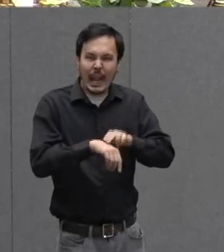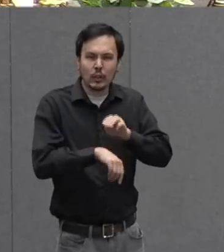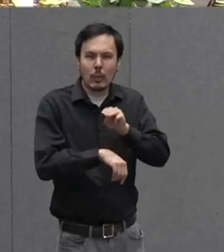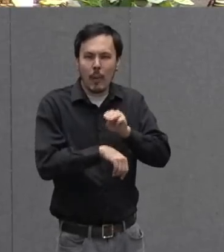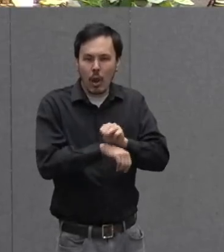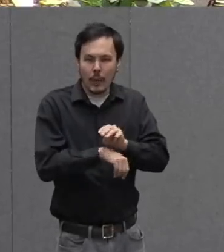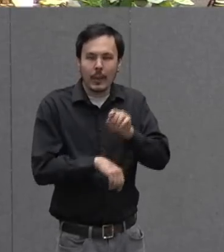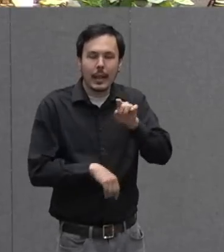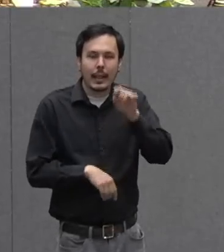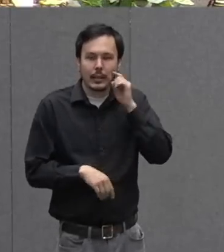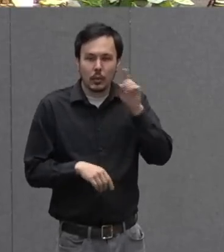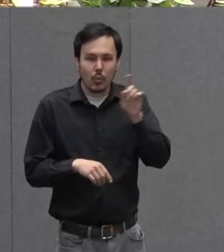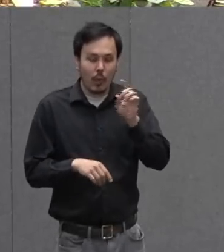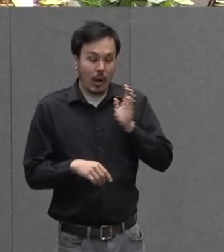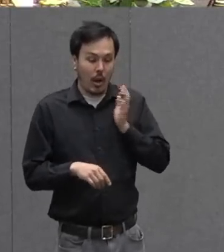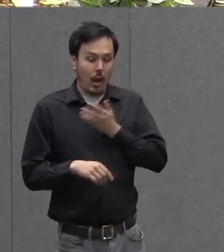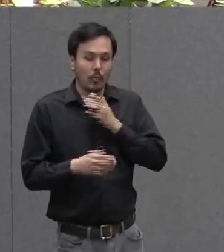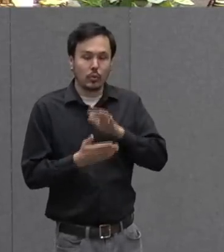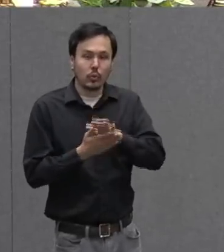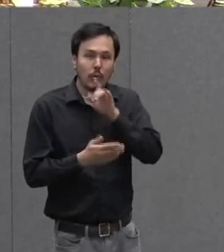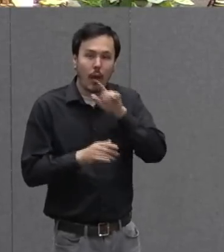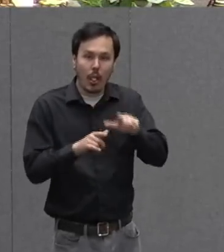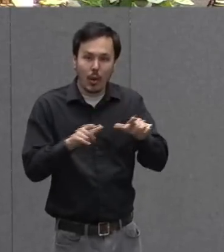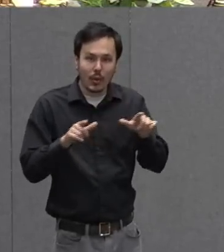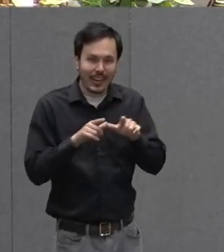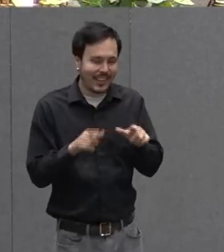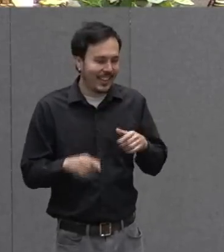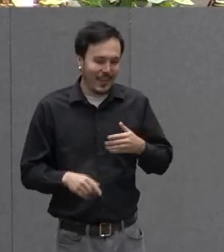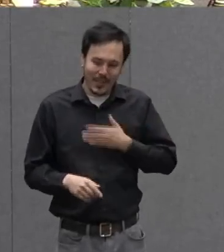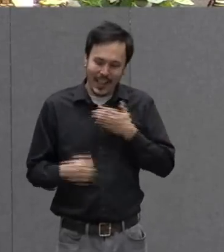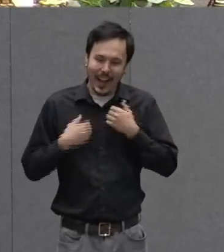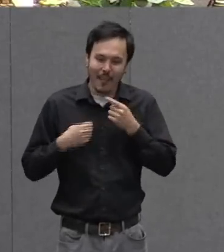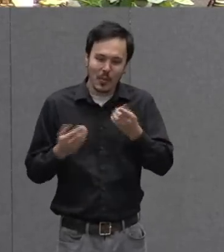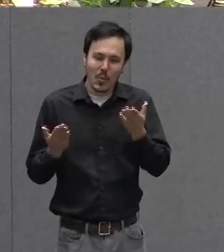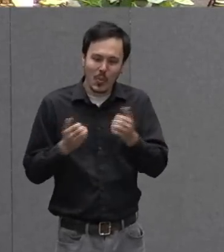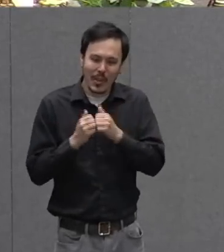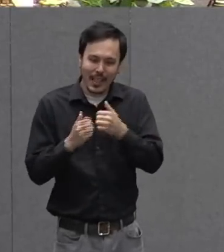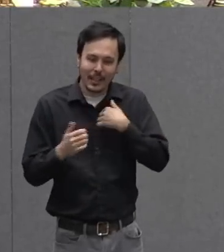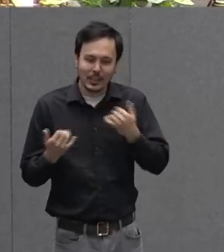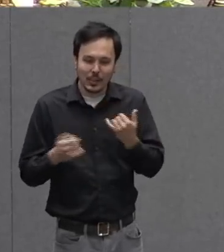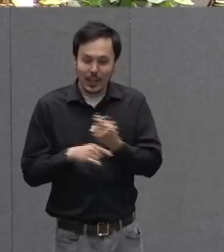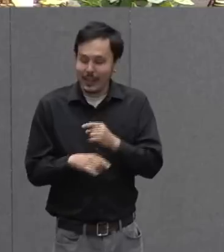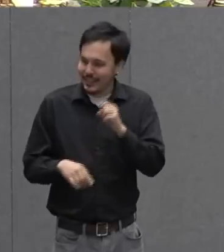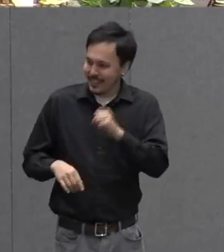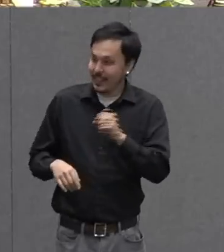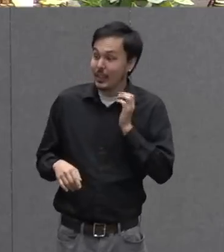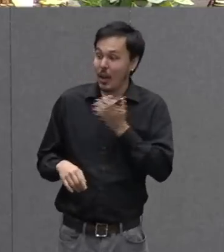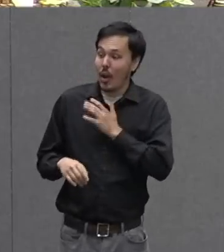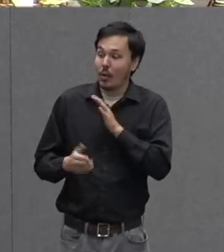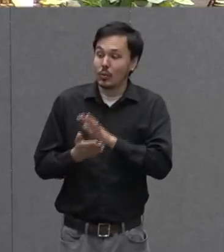are all located. Welcome and glad to have you here with us today. Thank you, and our schools are also in the North Valley. And in the North Valley.